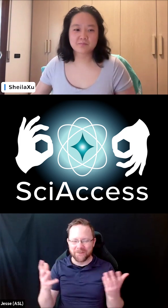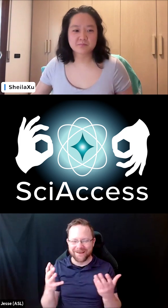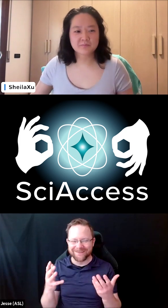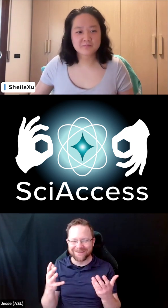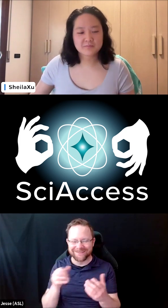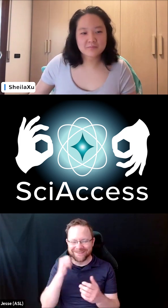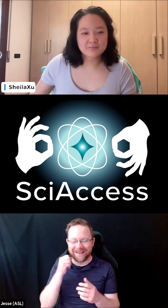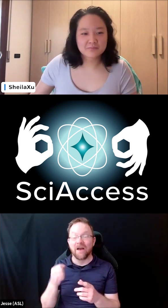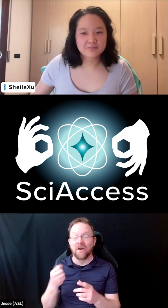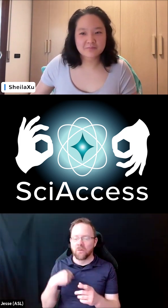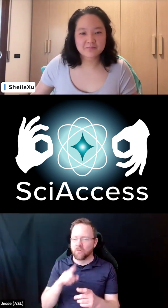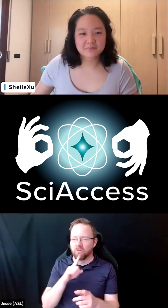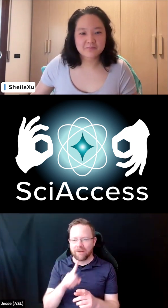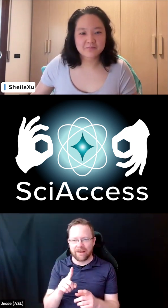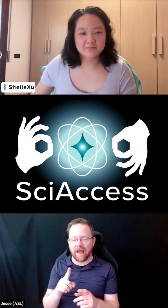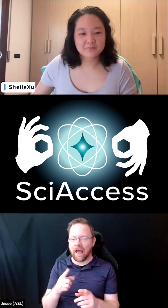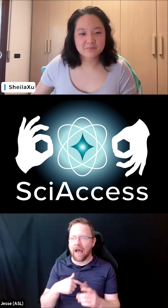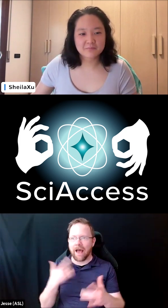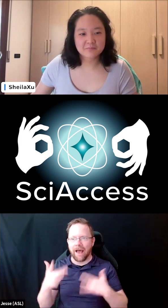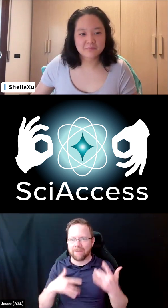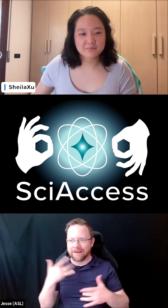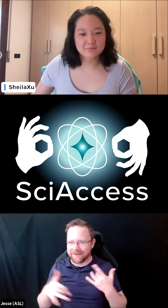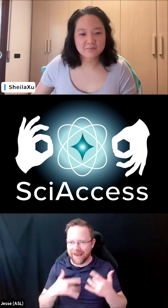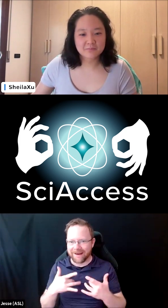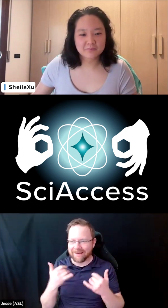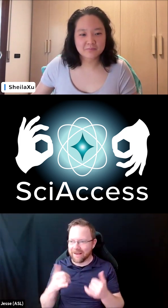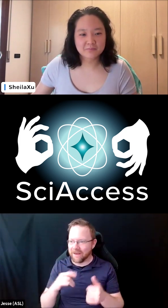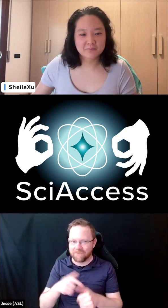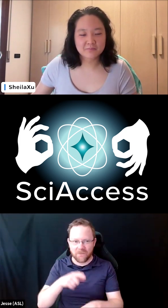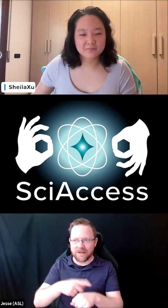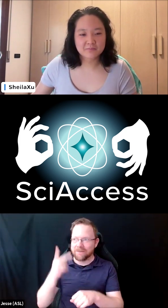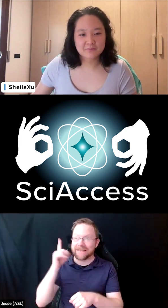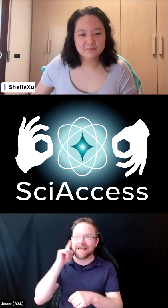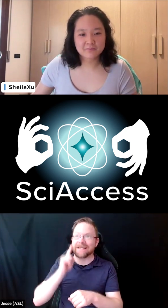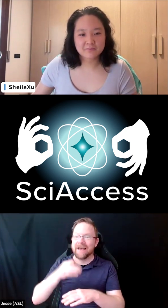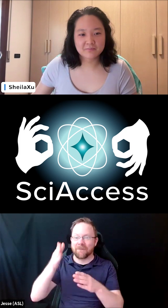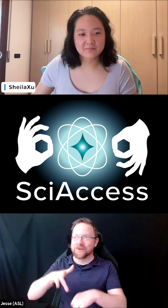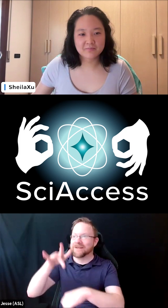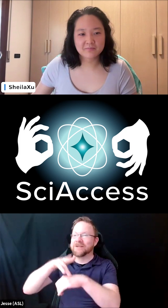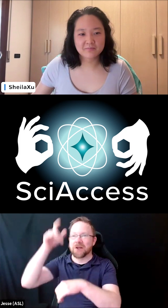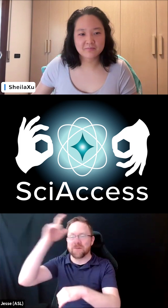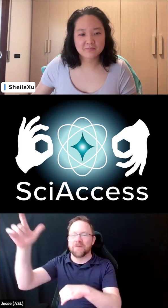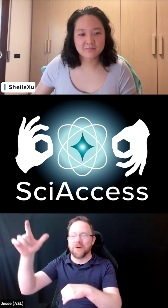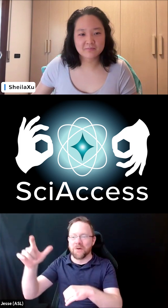where we can see a Deaf person on the moon. We have another question from Alberto...